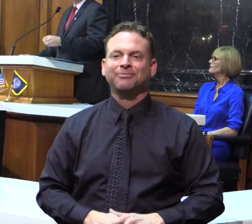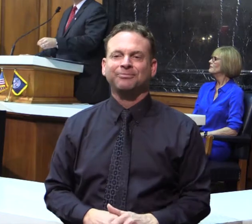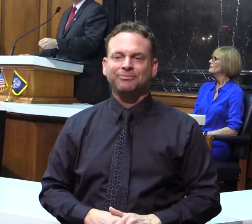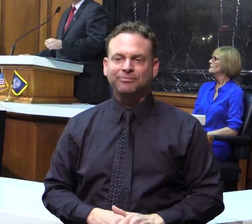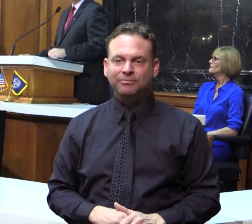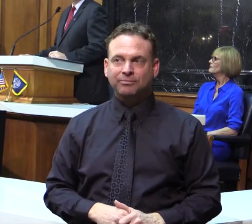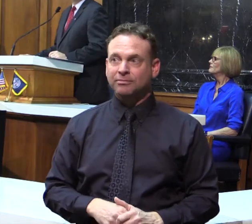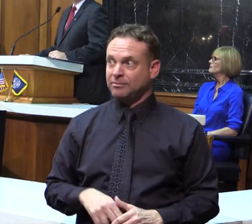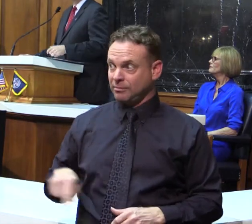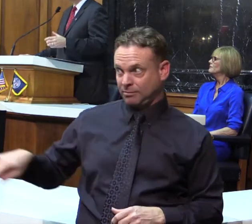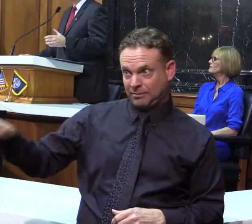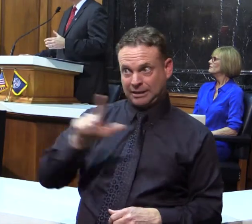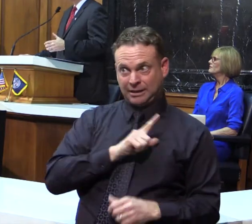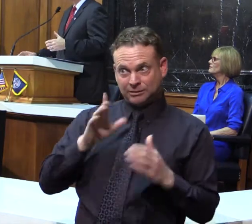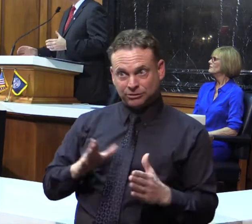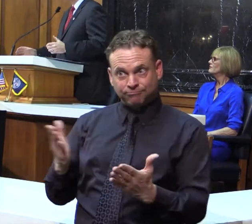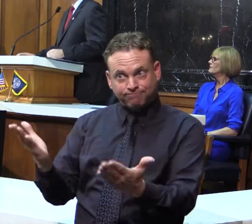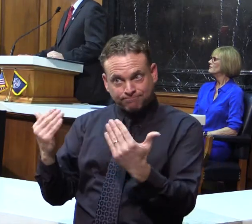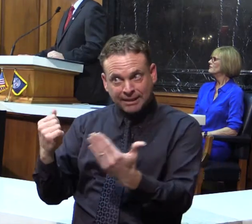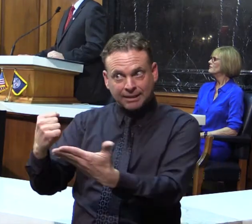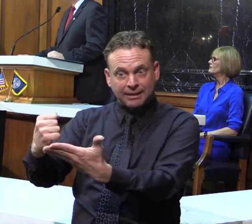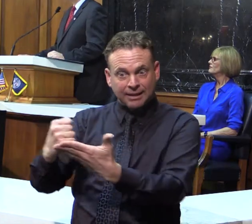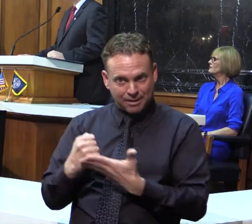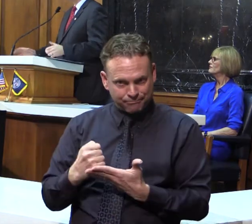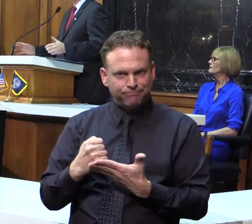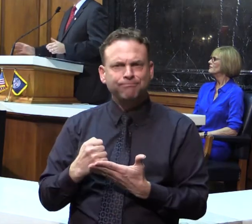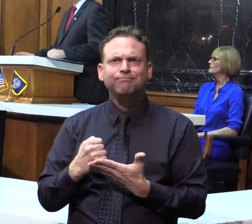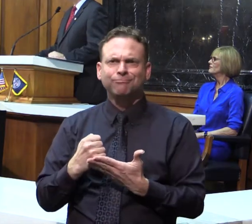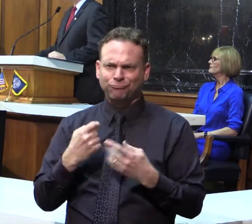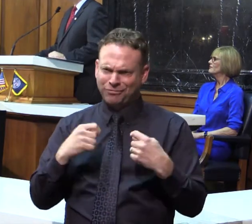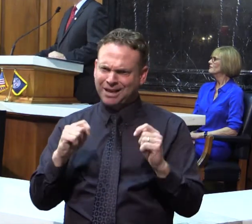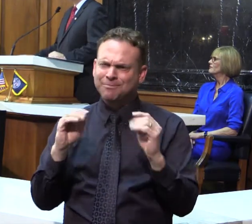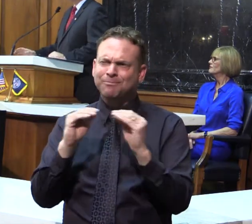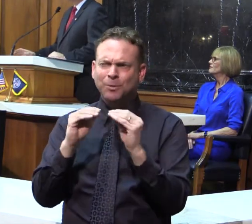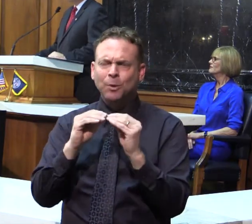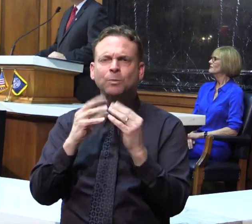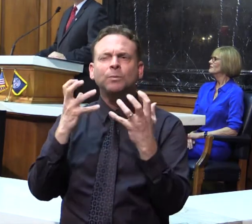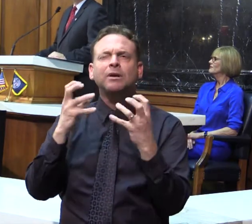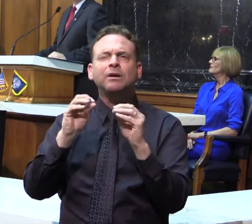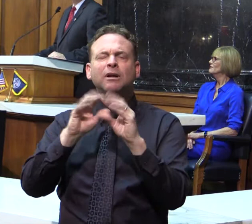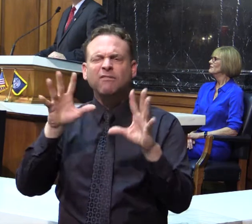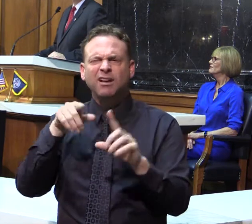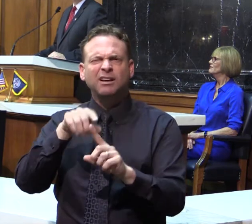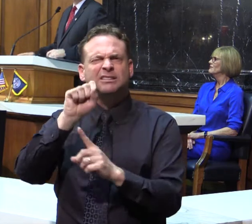in 2019... something 29 other states have already done – and critical to our ability